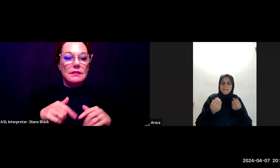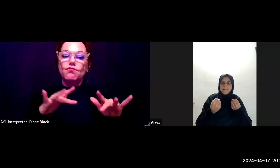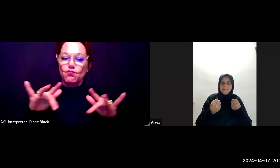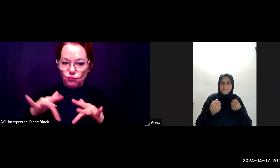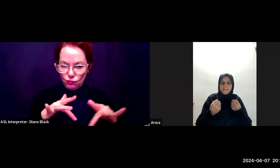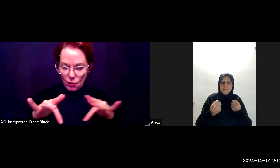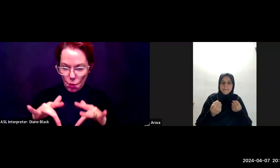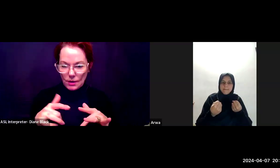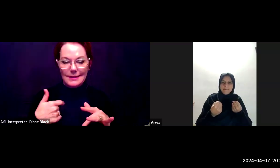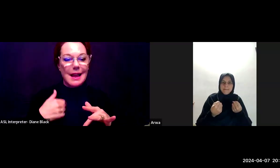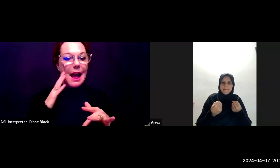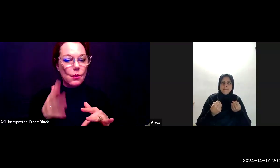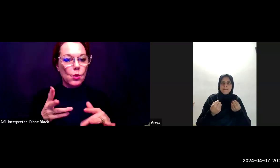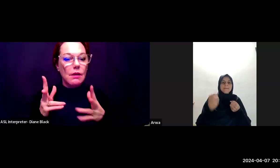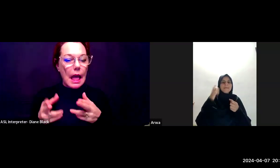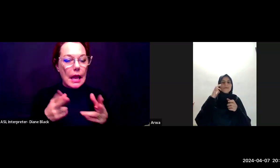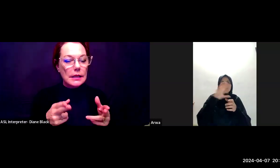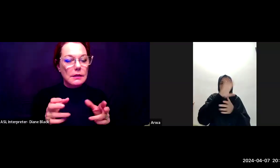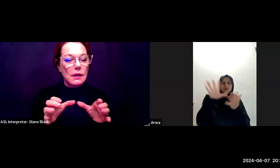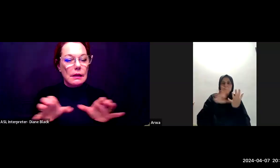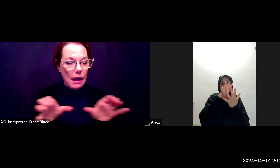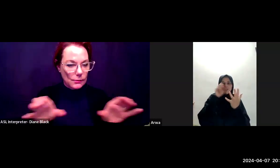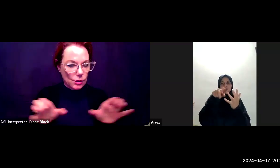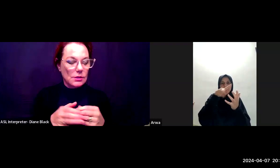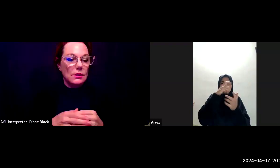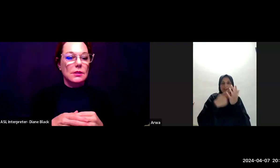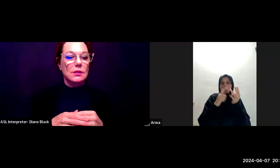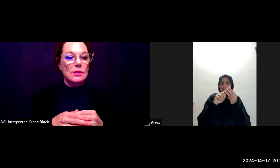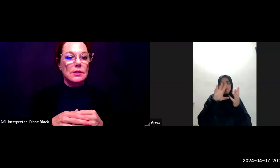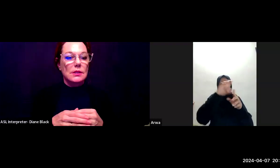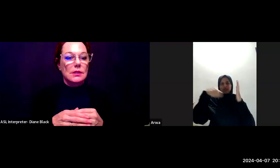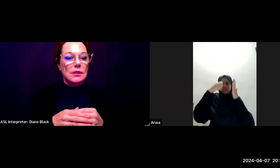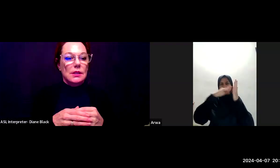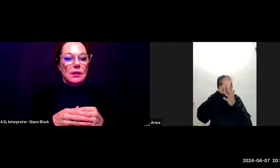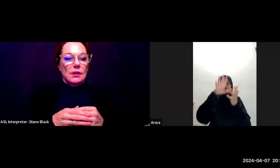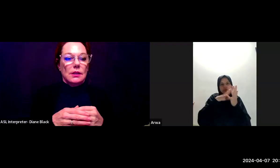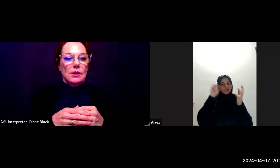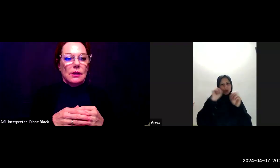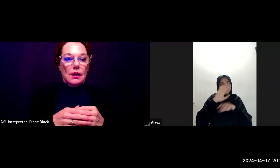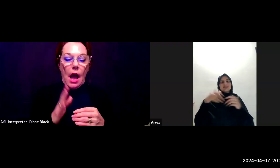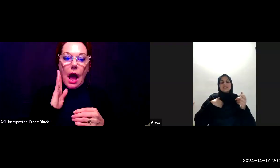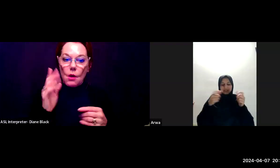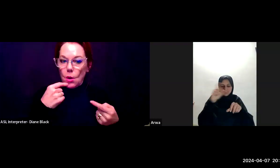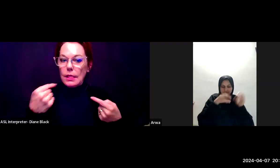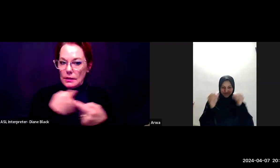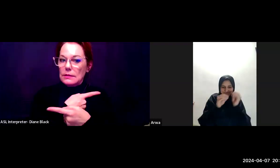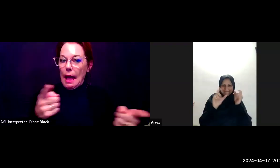edit the captions and uh announce to the group when it is available for for viewing. thank